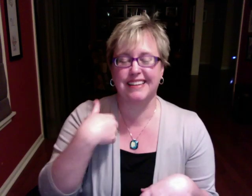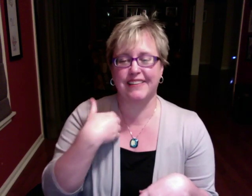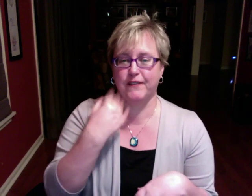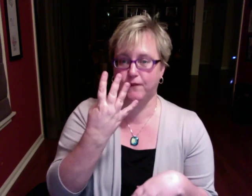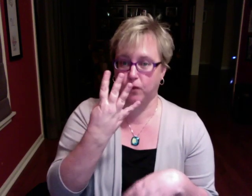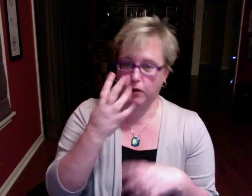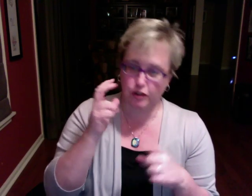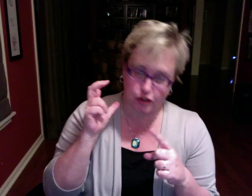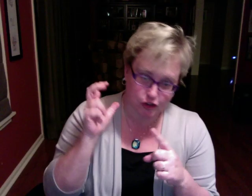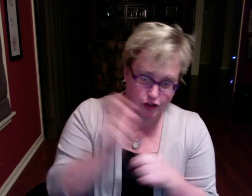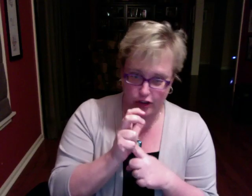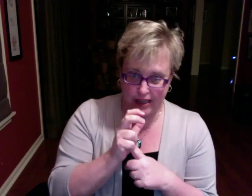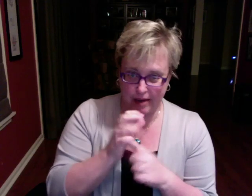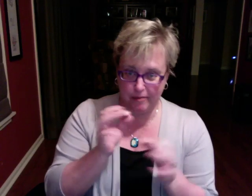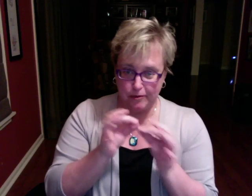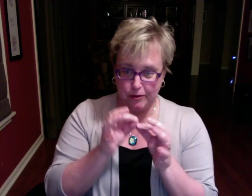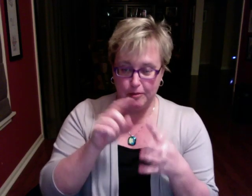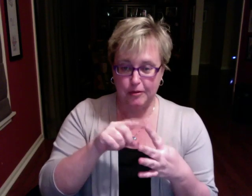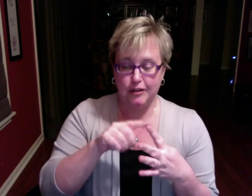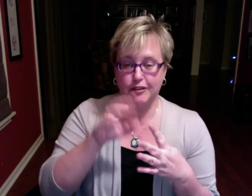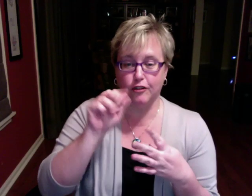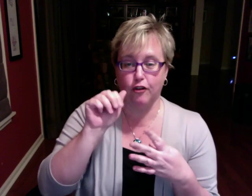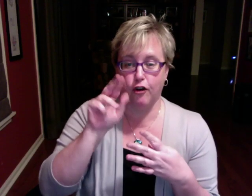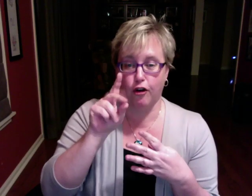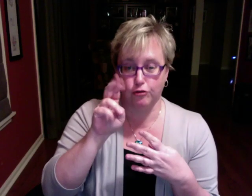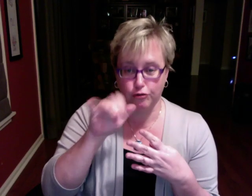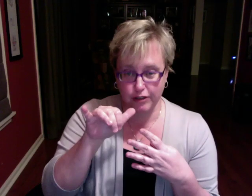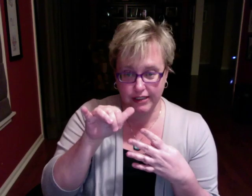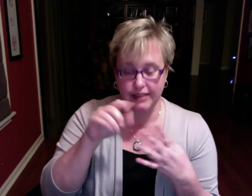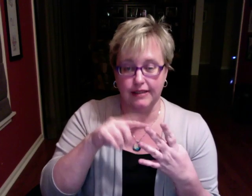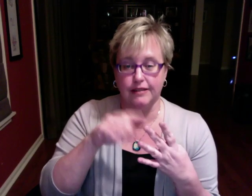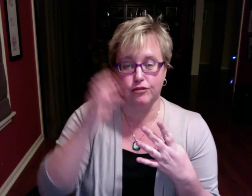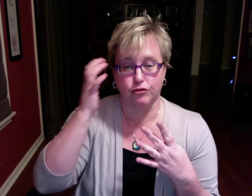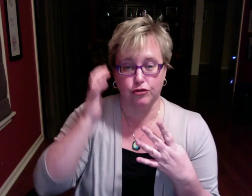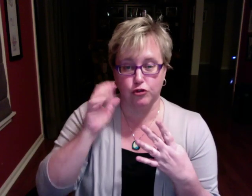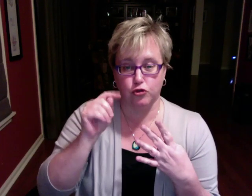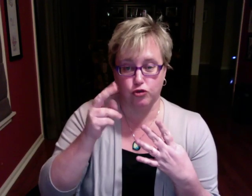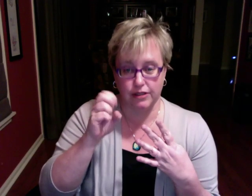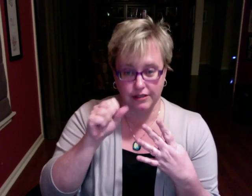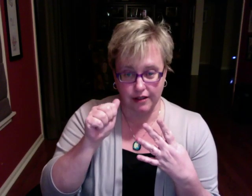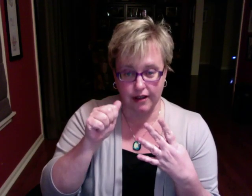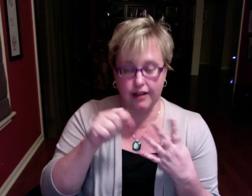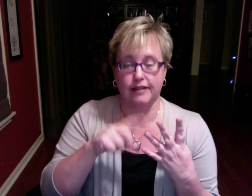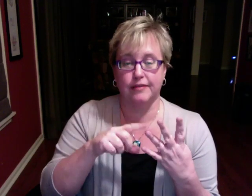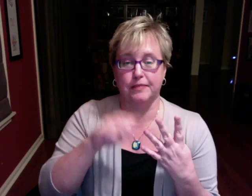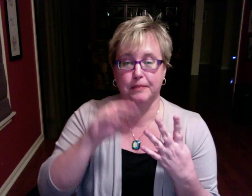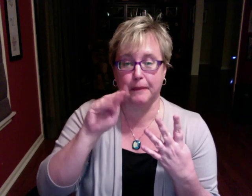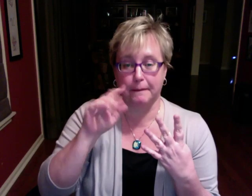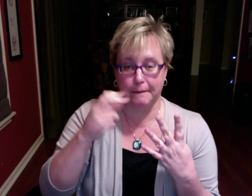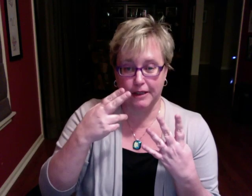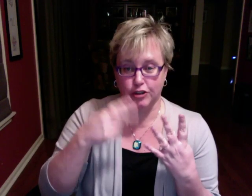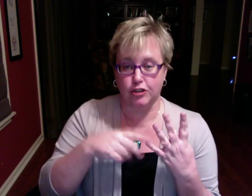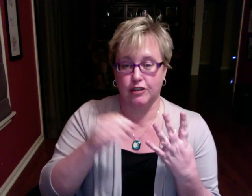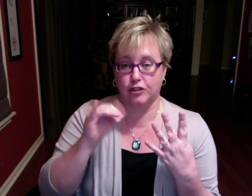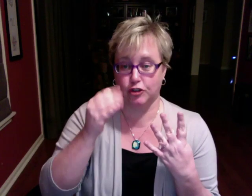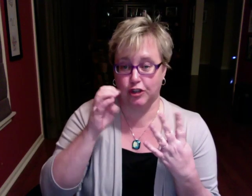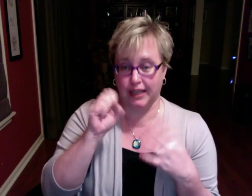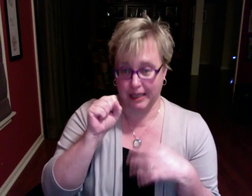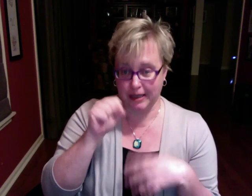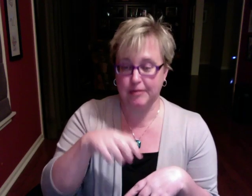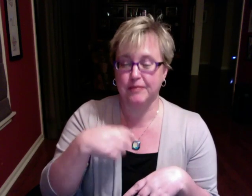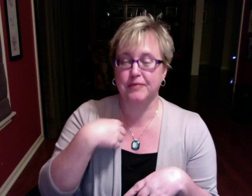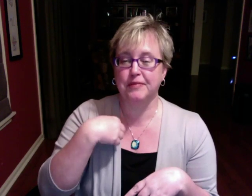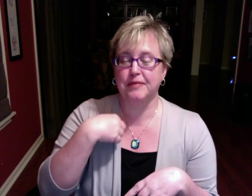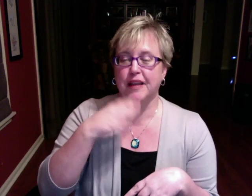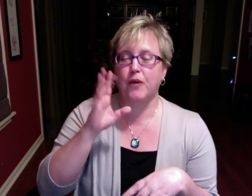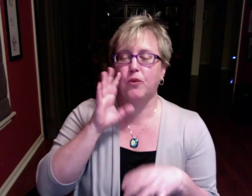I had 4 awesome interpreters - Audrey, Theresa, Mitch and James.